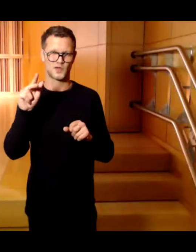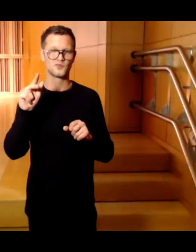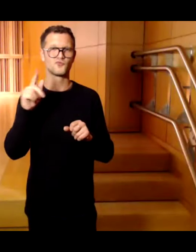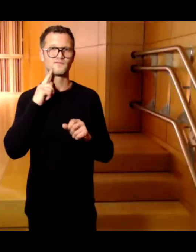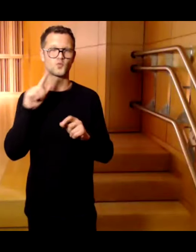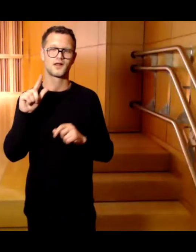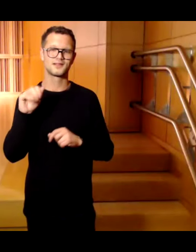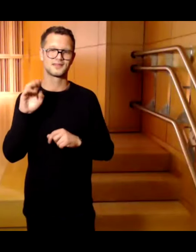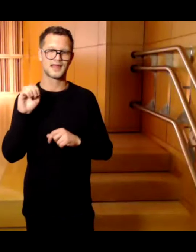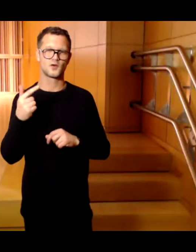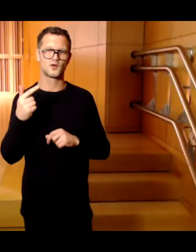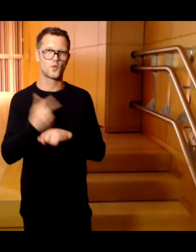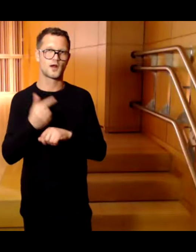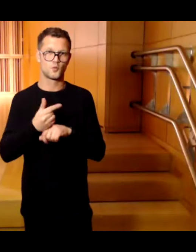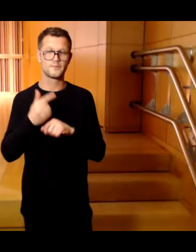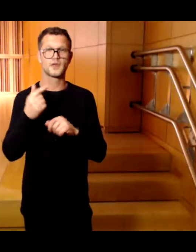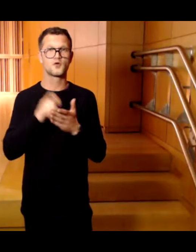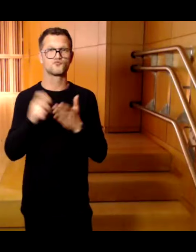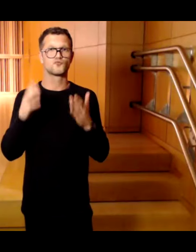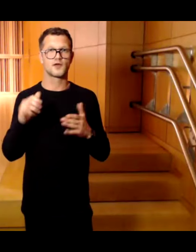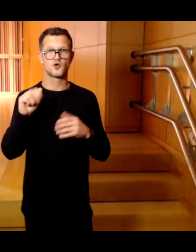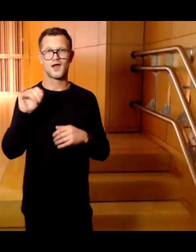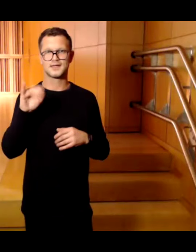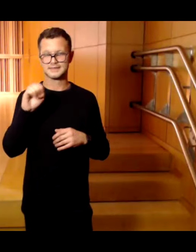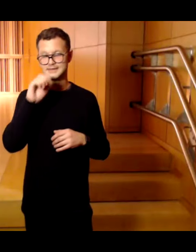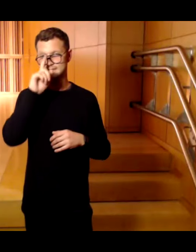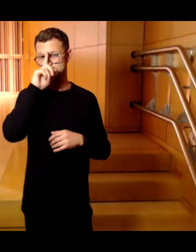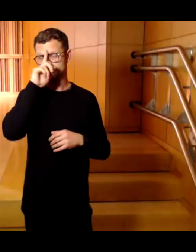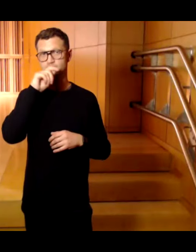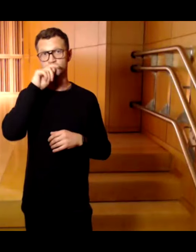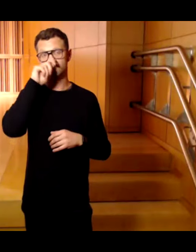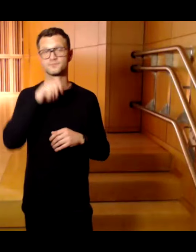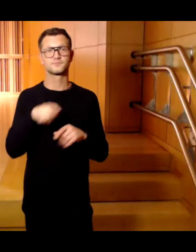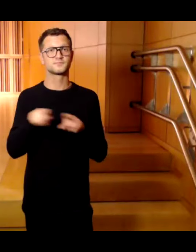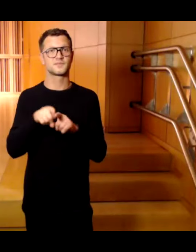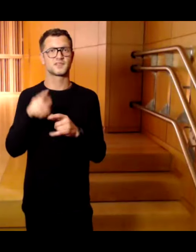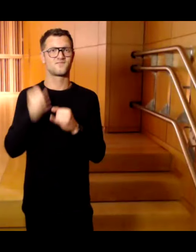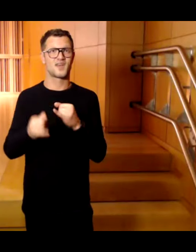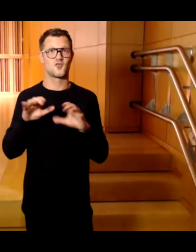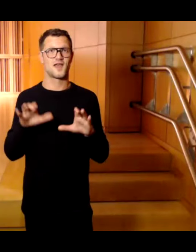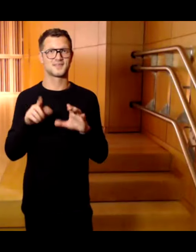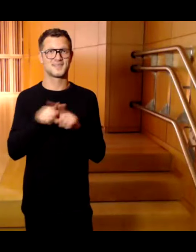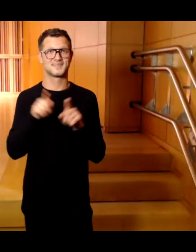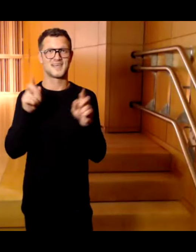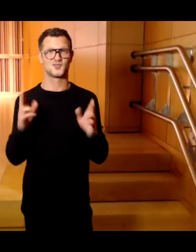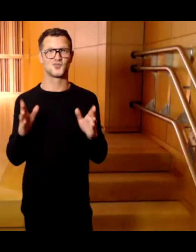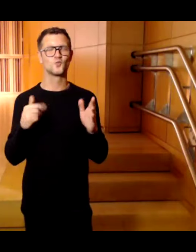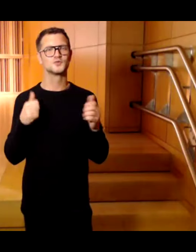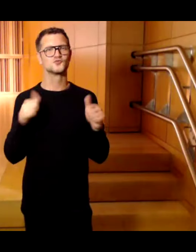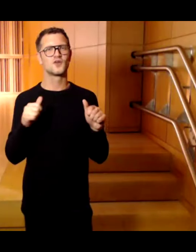Maurice Conde. Among his final important acts as editor, supported by the board. was an attempt to have the magazine issue a statement.